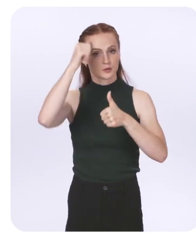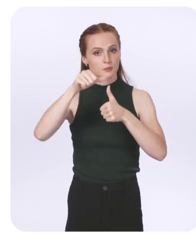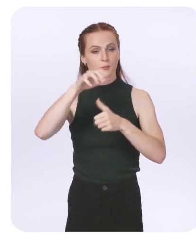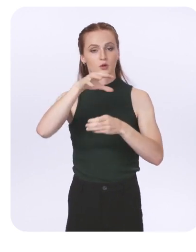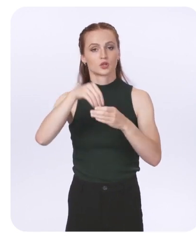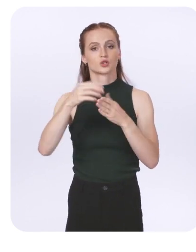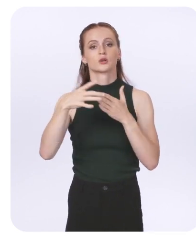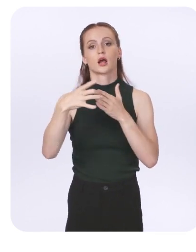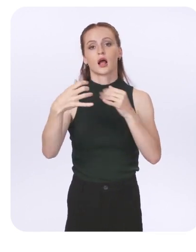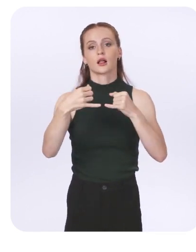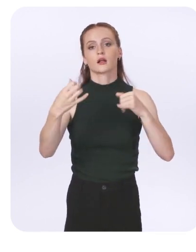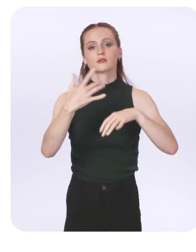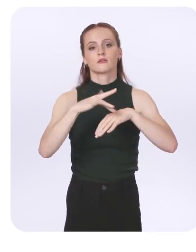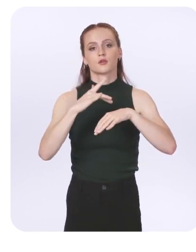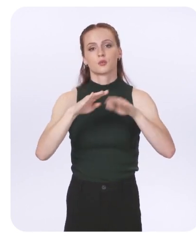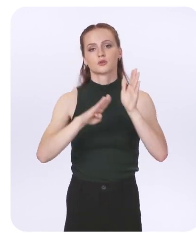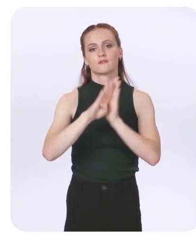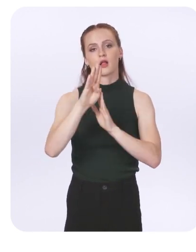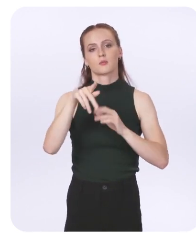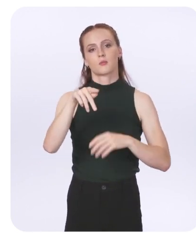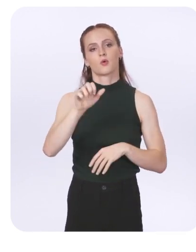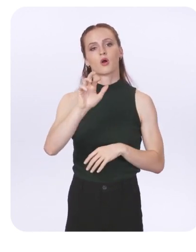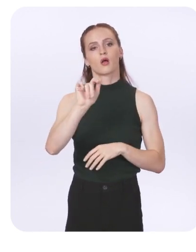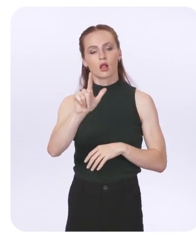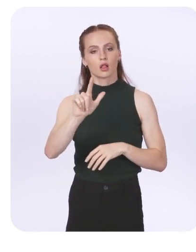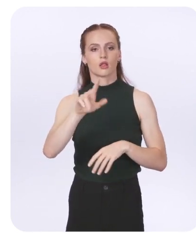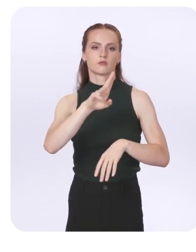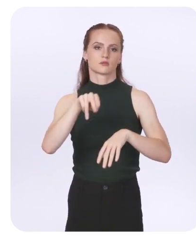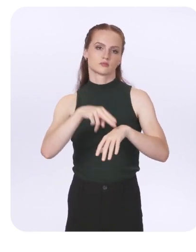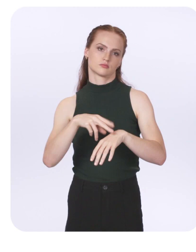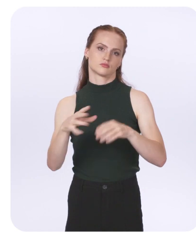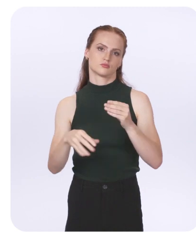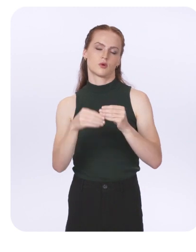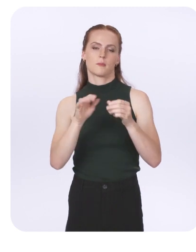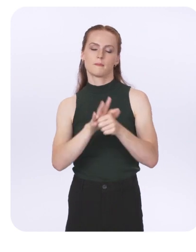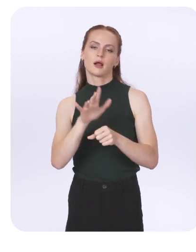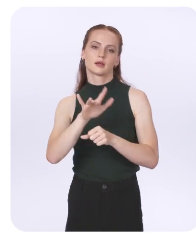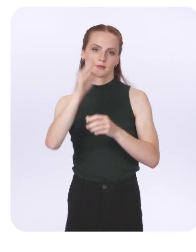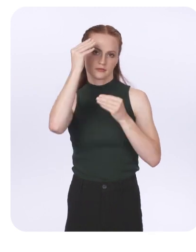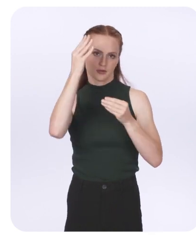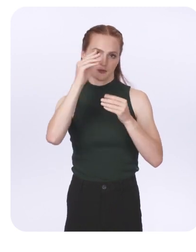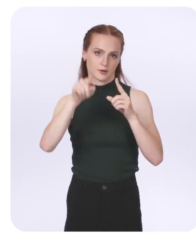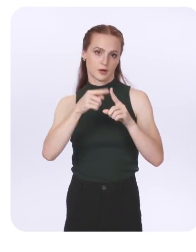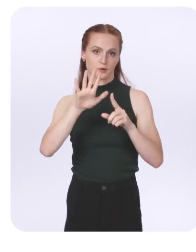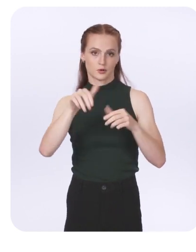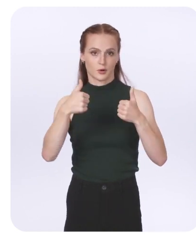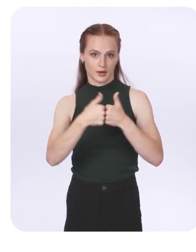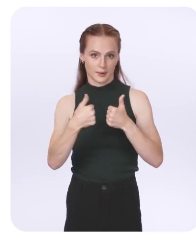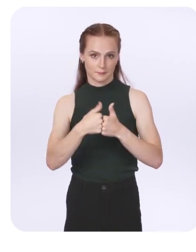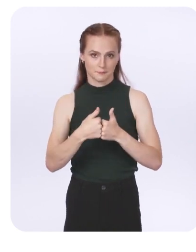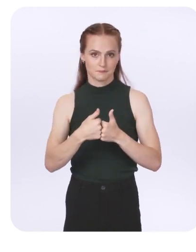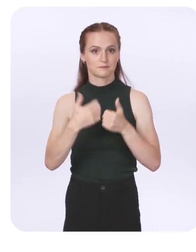is what we marketing people lovingly call developer art. The initial artwork had positive aspects.